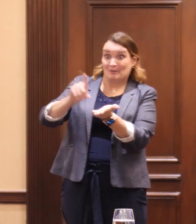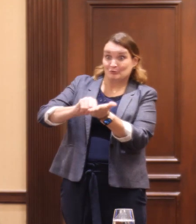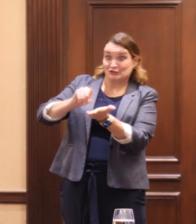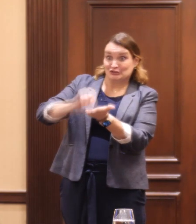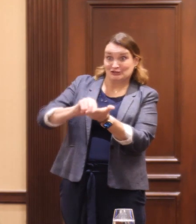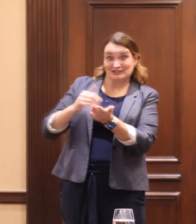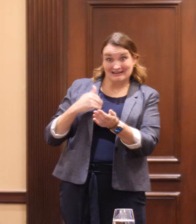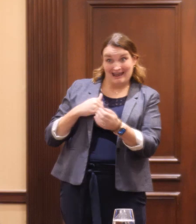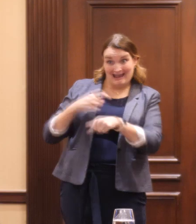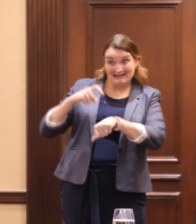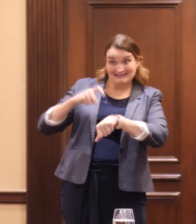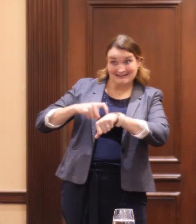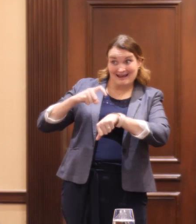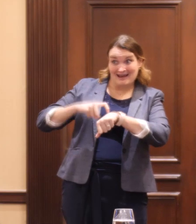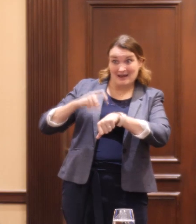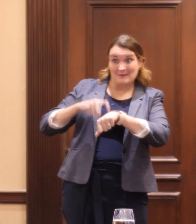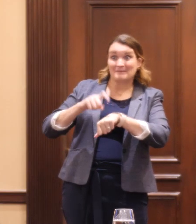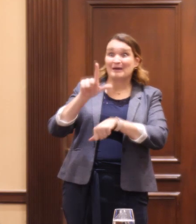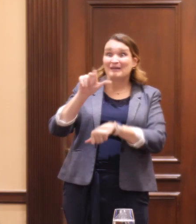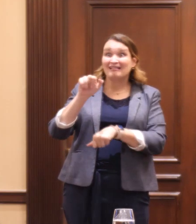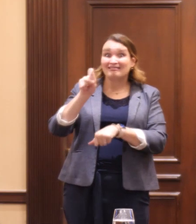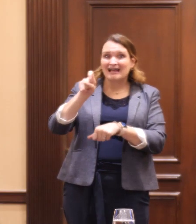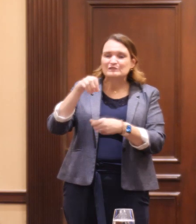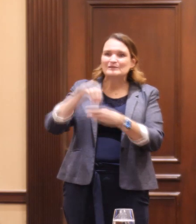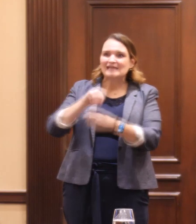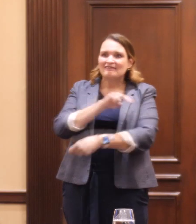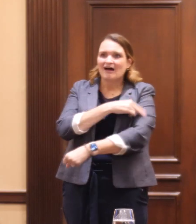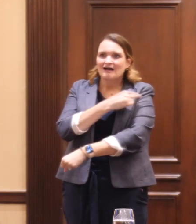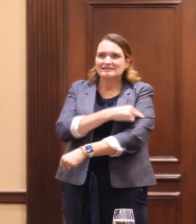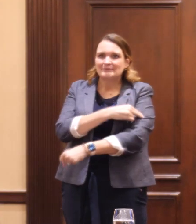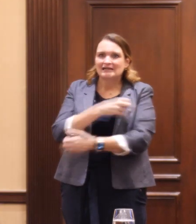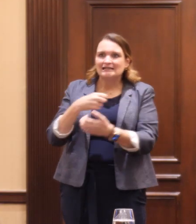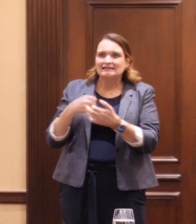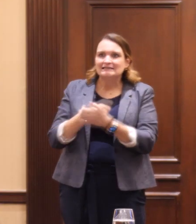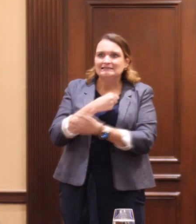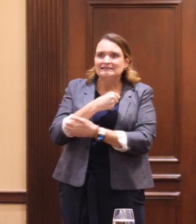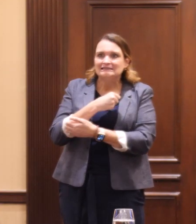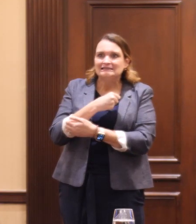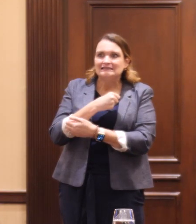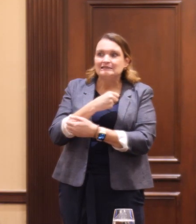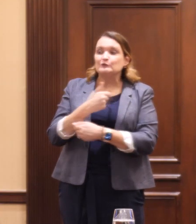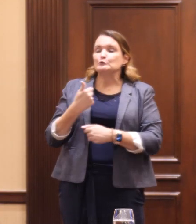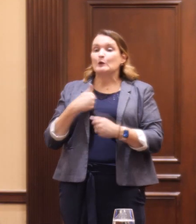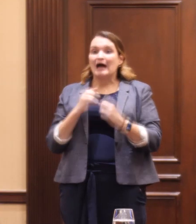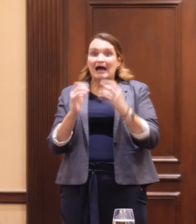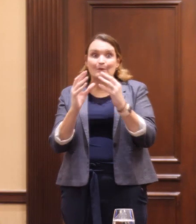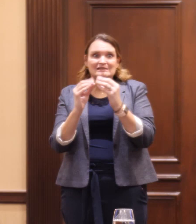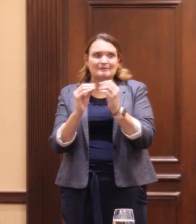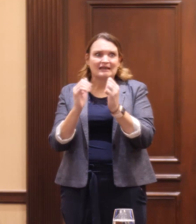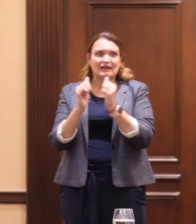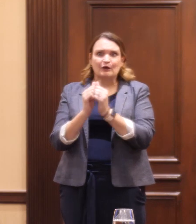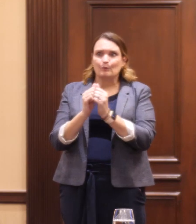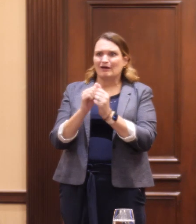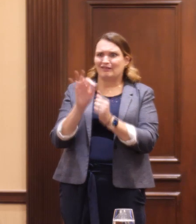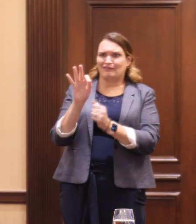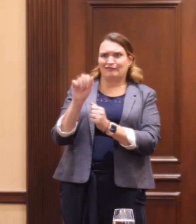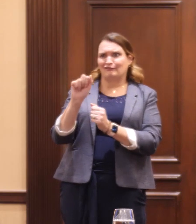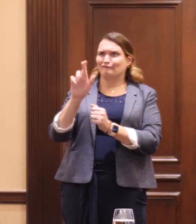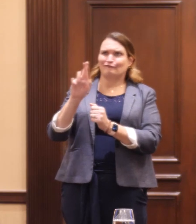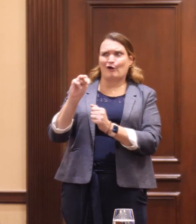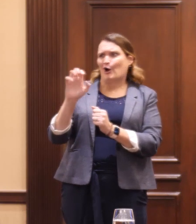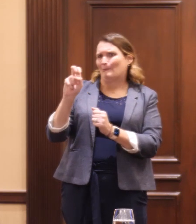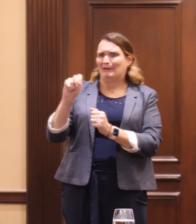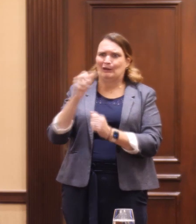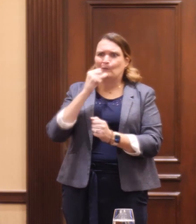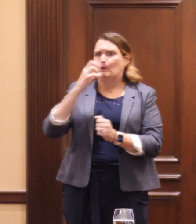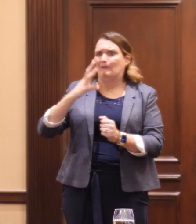Frieden was in the hospital and so I'm meeting with this Farbman woman, and discussing what